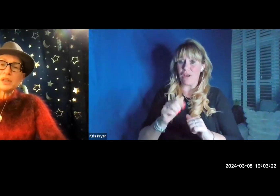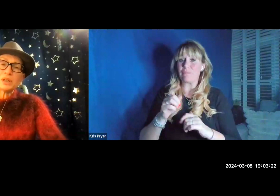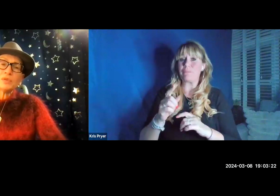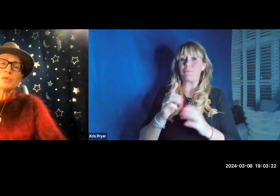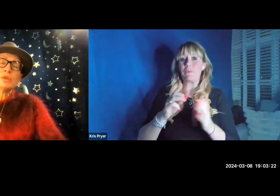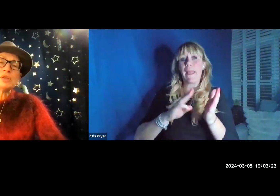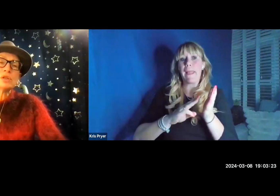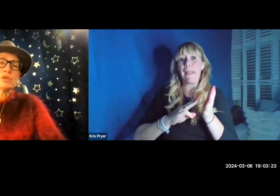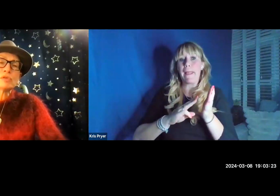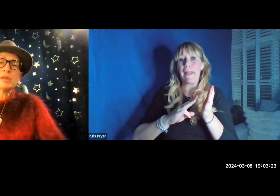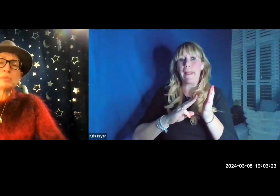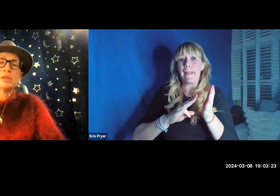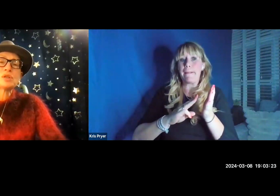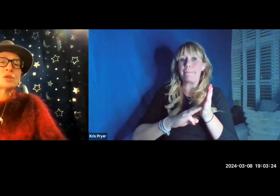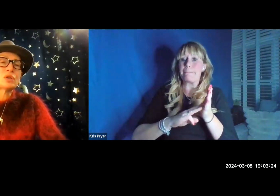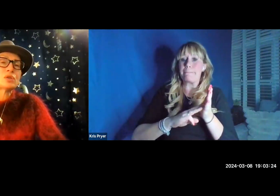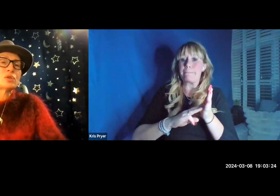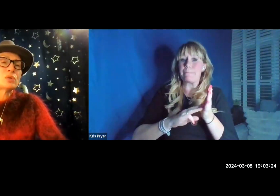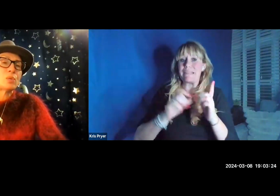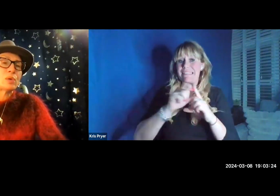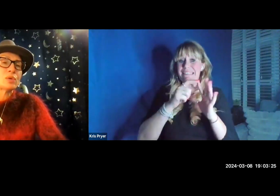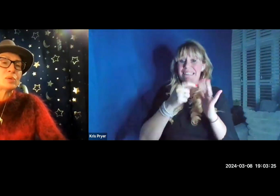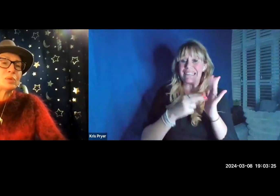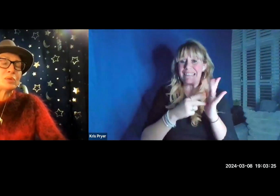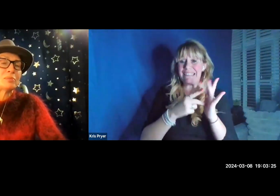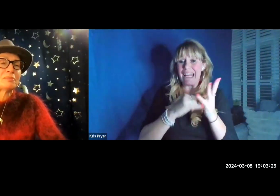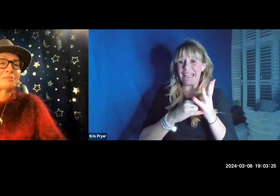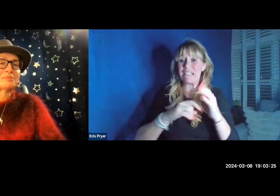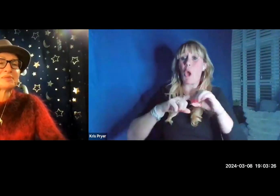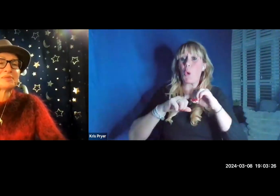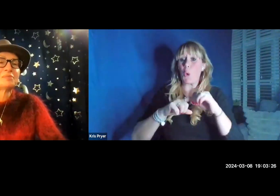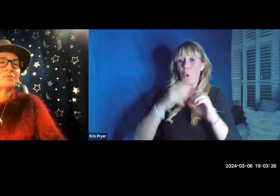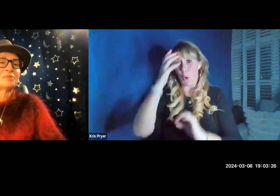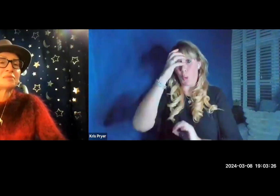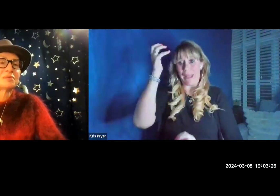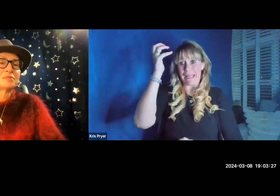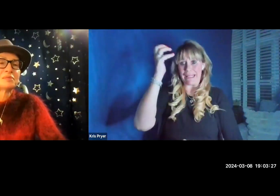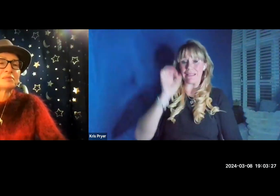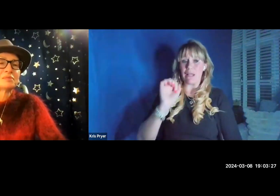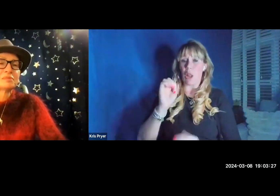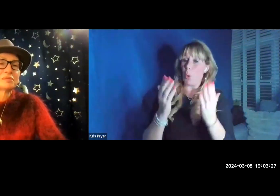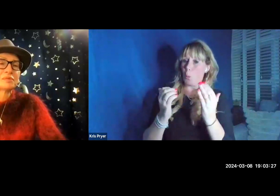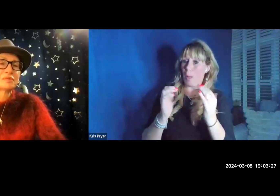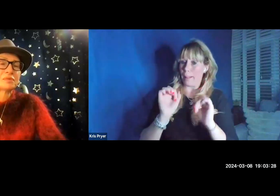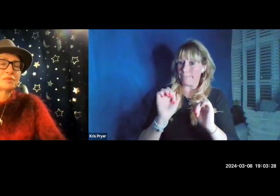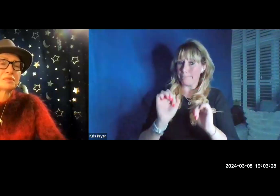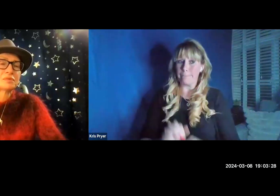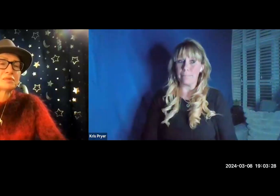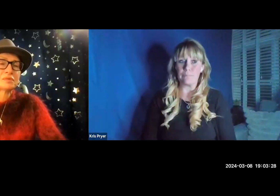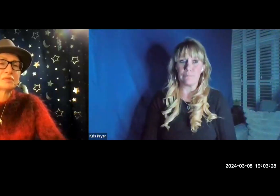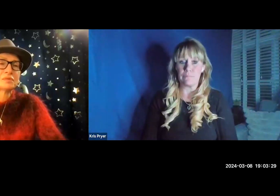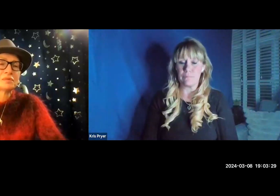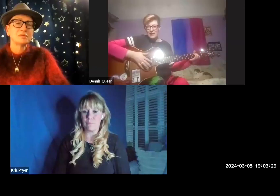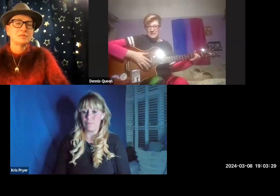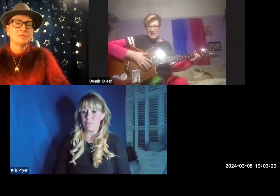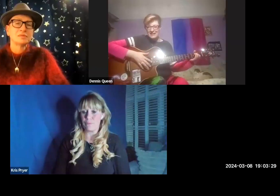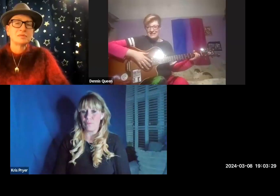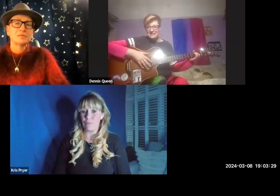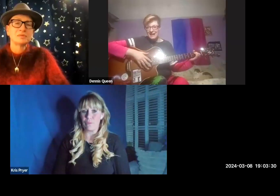and it gives me great pleasure to welcome them. Good evening, I am Dennis,